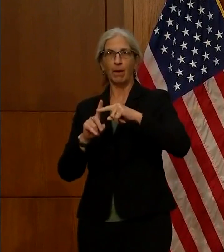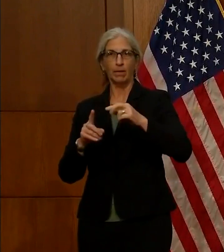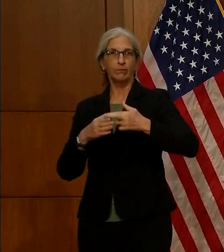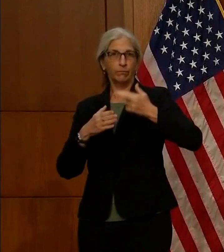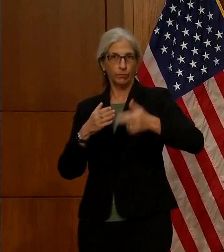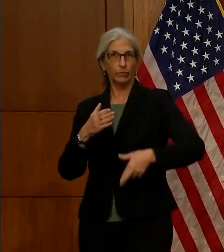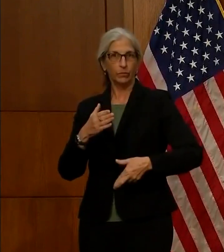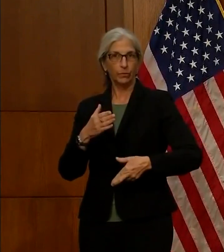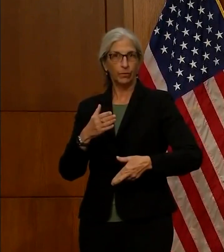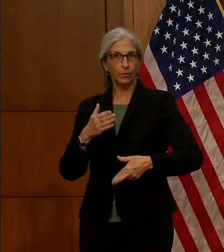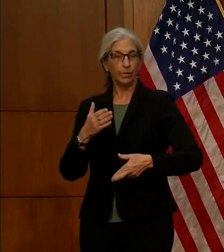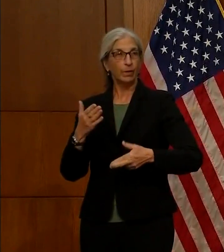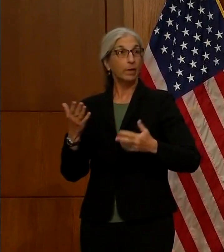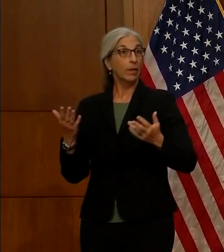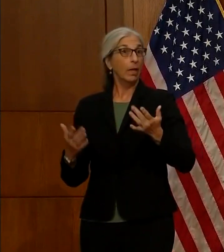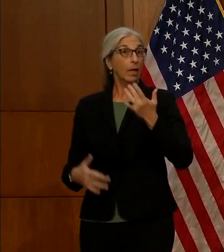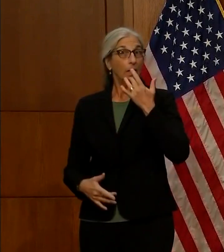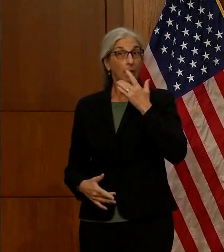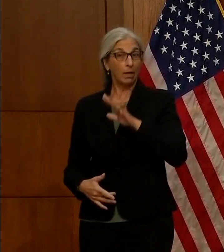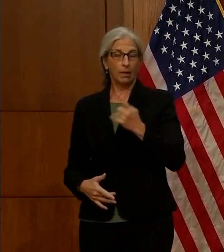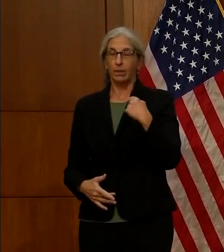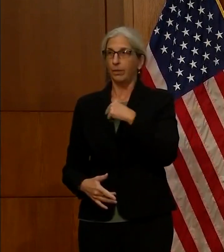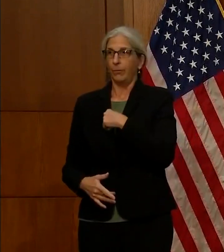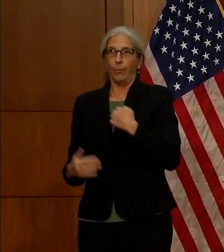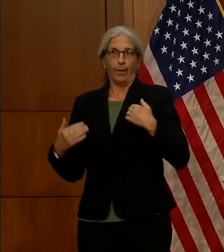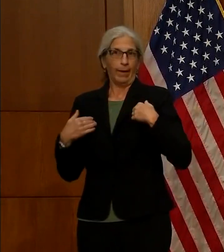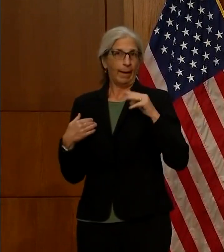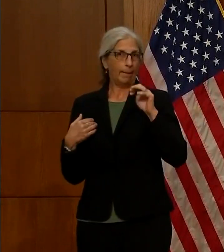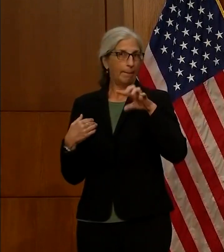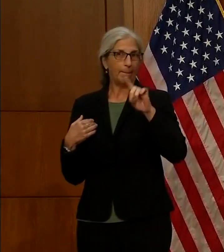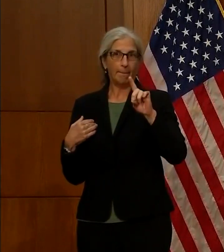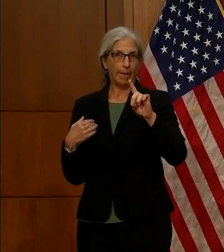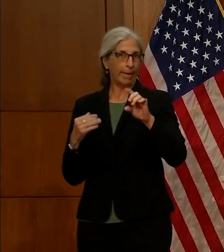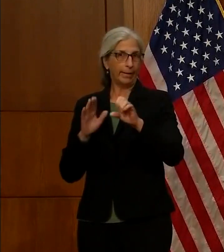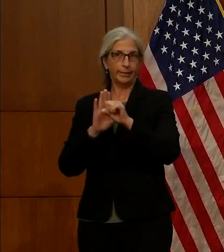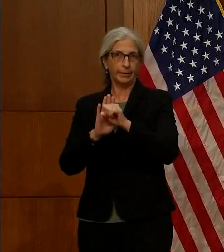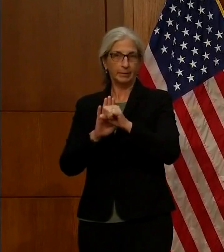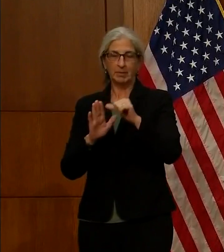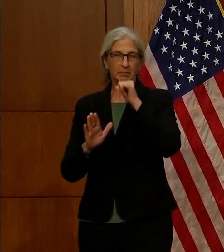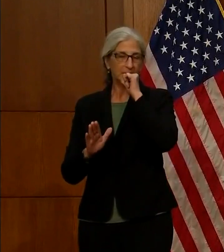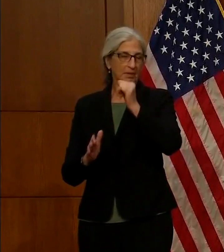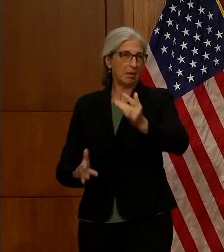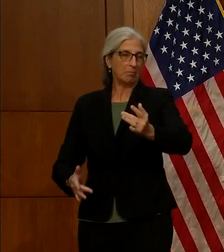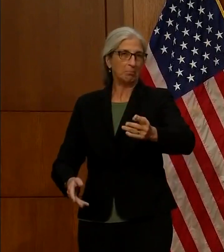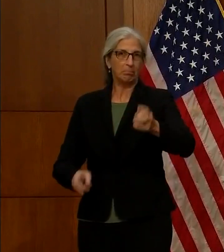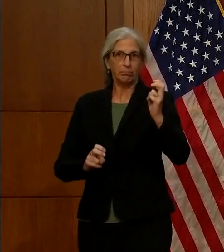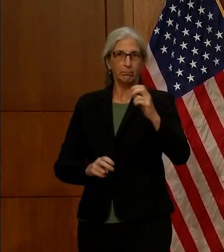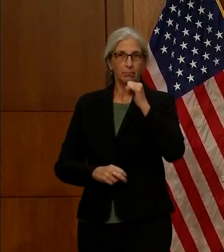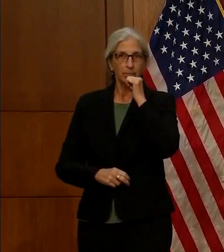NOTIFIED THAT WE WERE. WERE POSITIVE AND FORTUNATELY. WE'VE